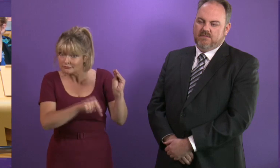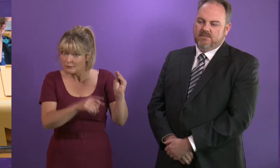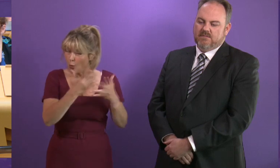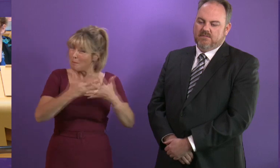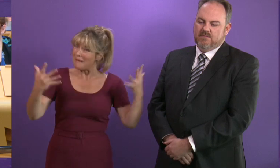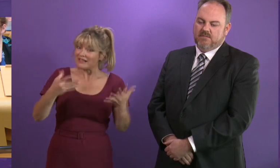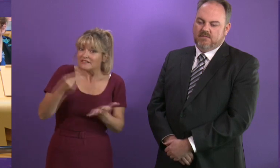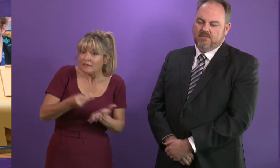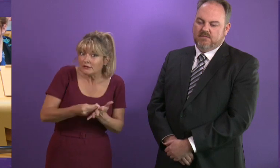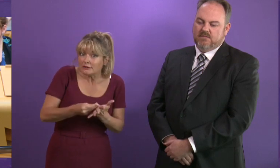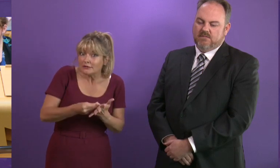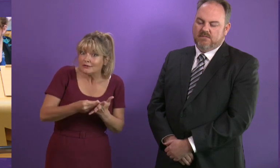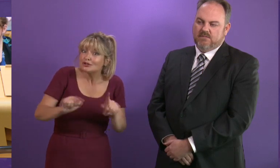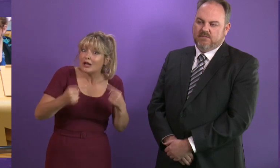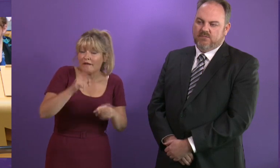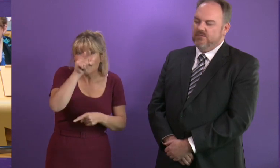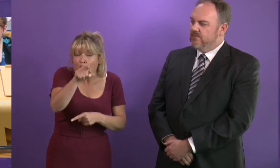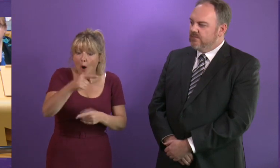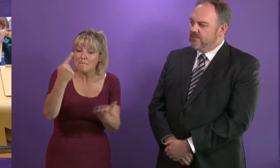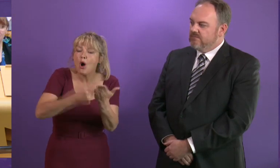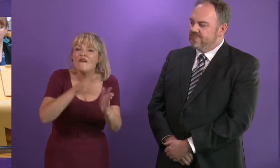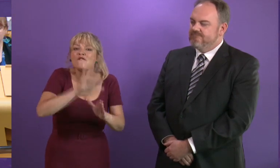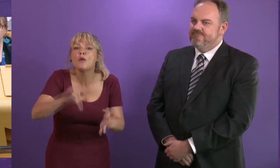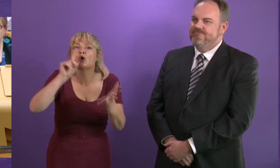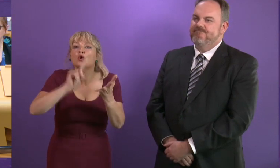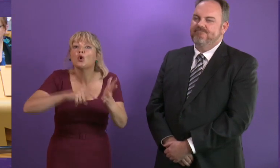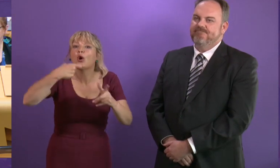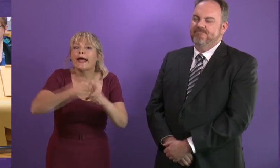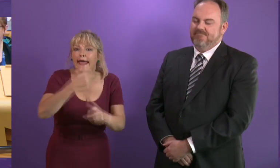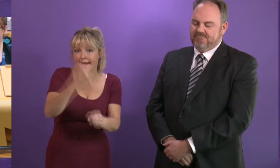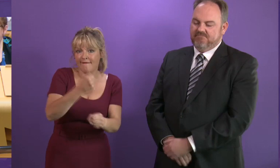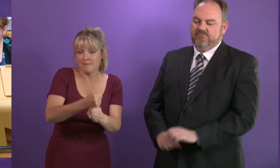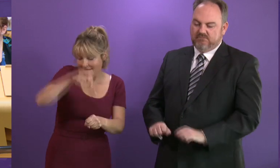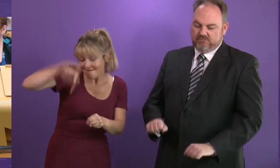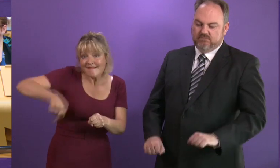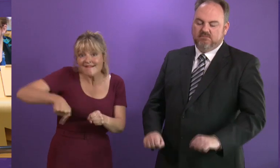of the UK Government—pension costs, the Augar review of tuition fees and, of course,